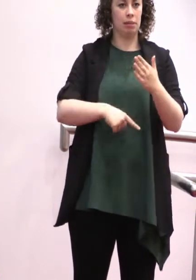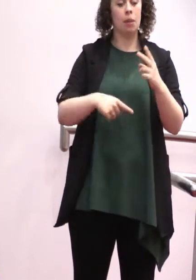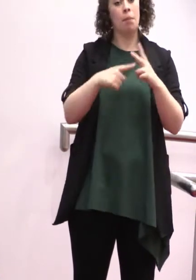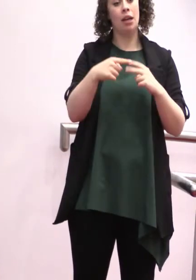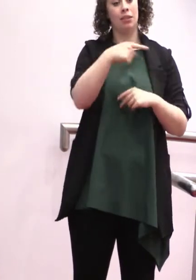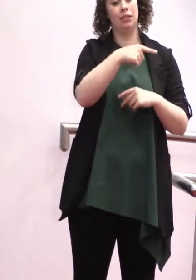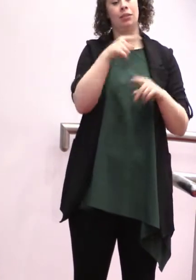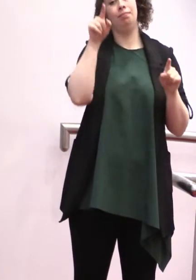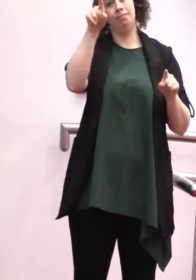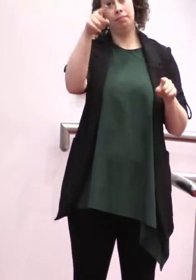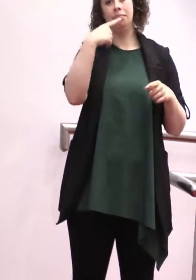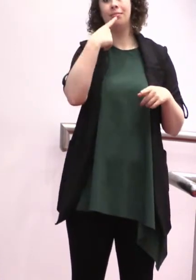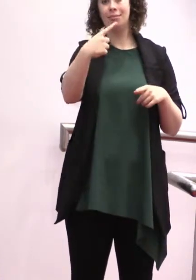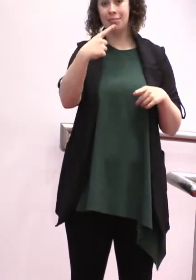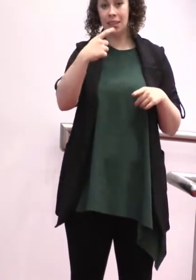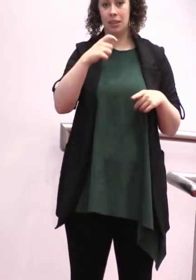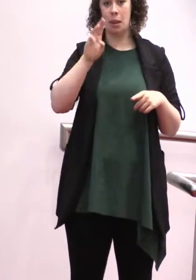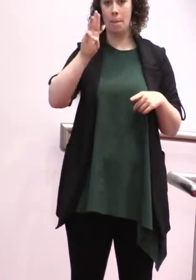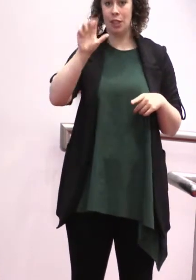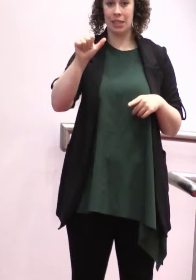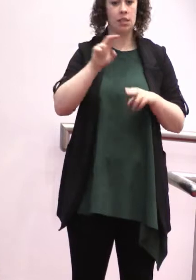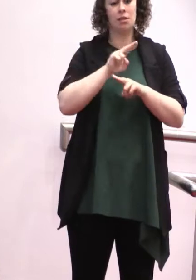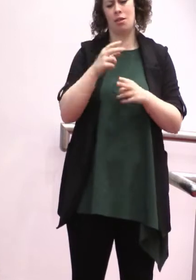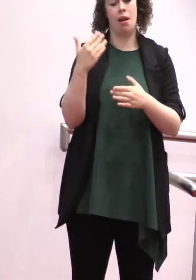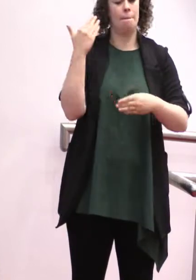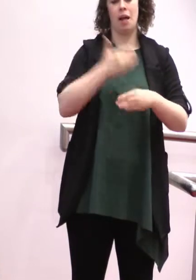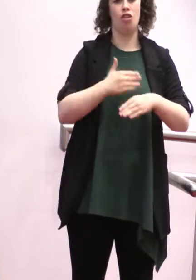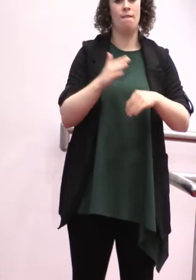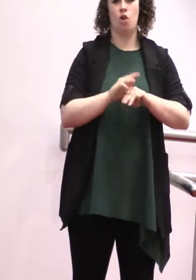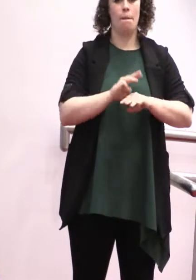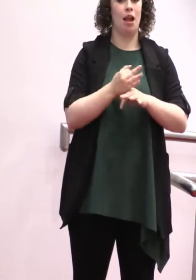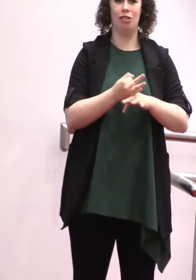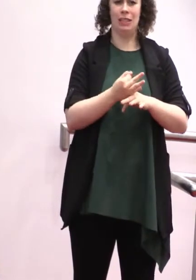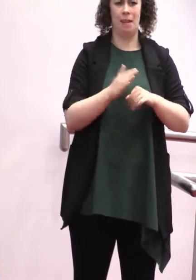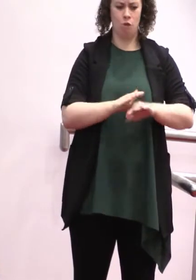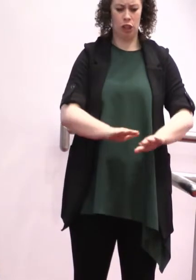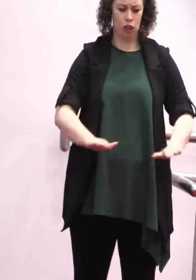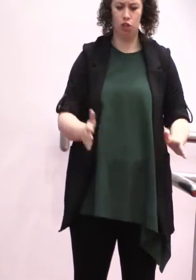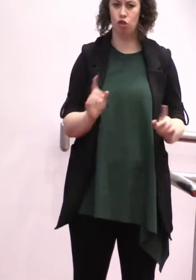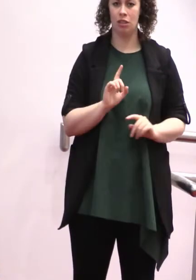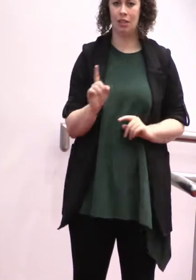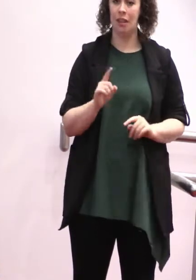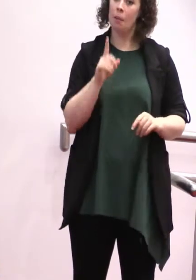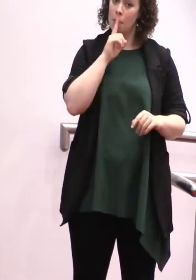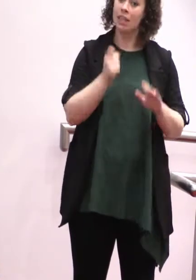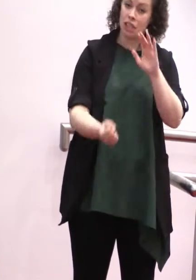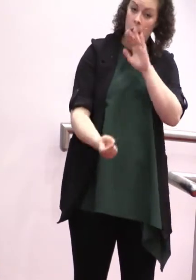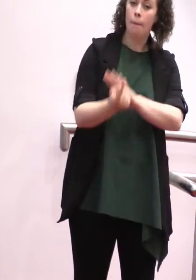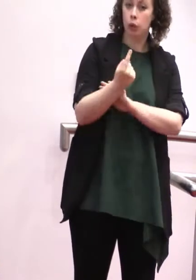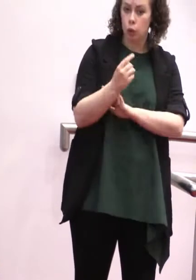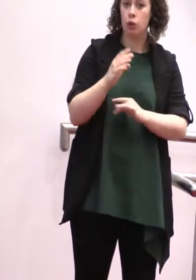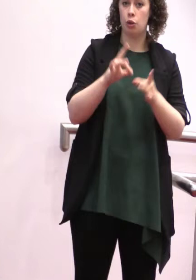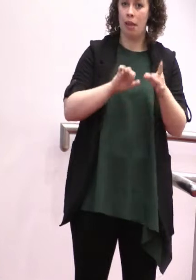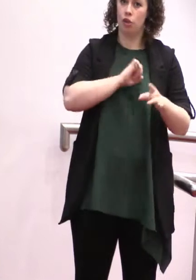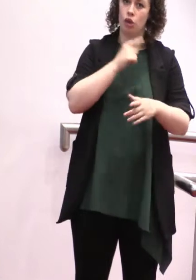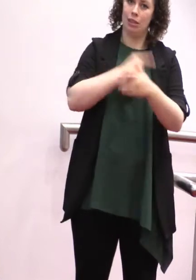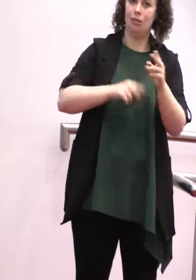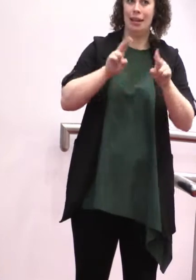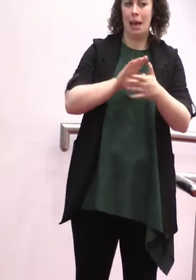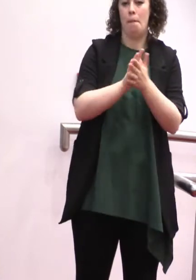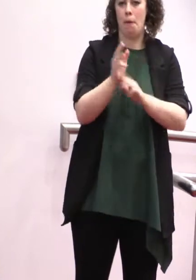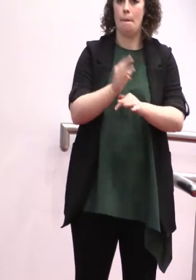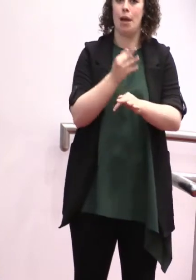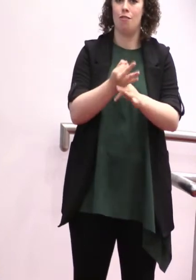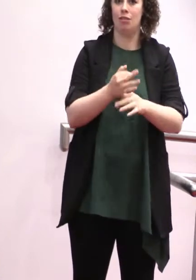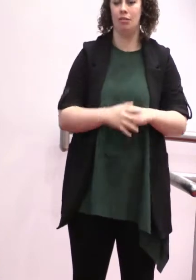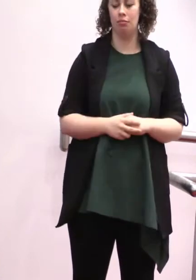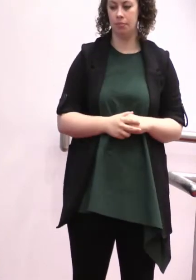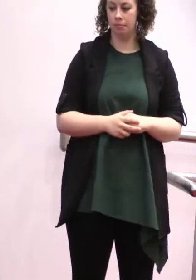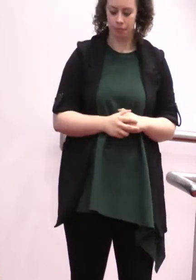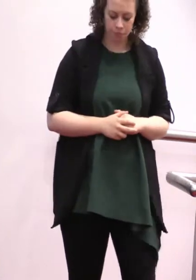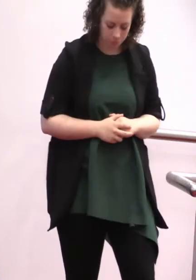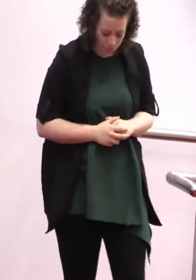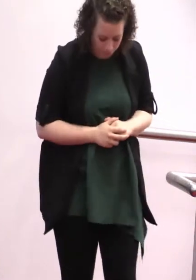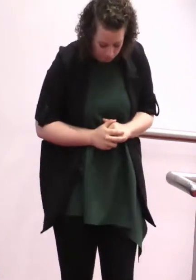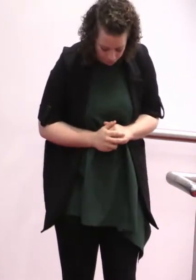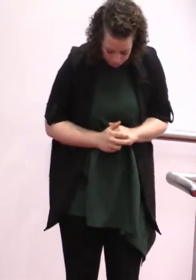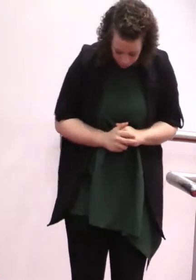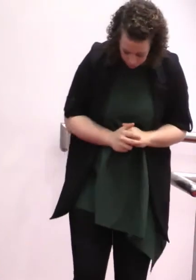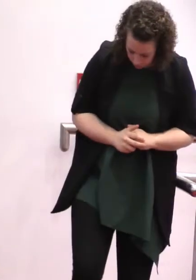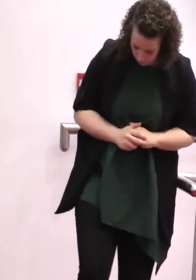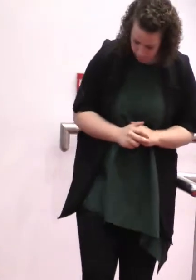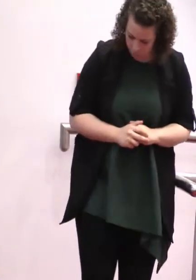that an opportunity to be able to fulfil your role.